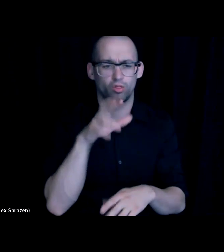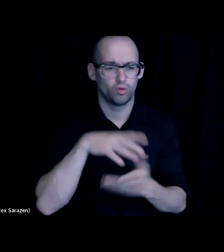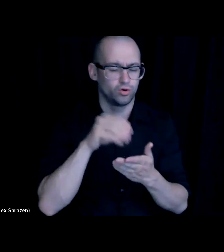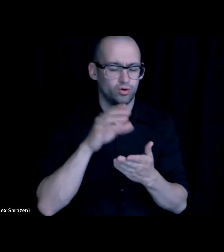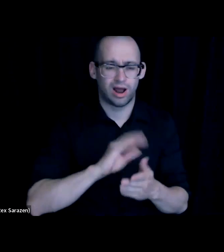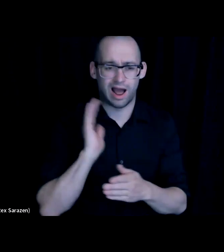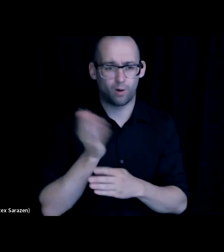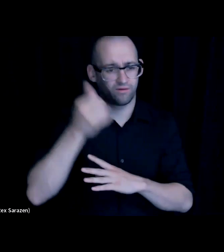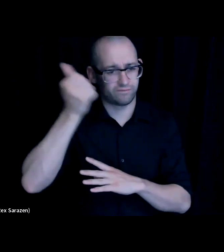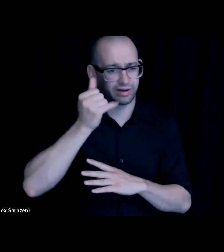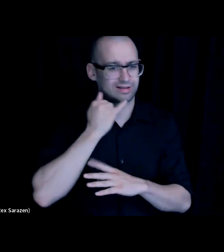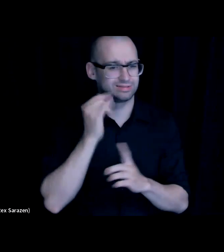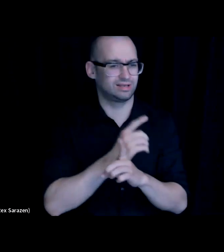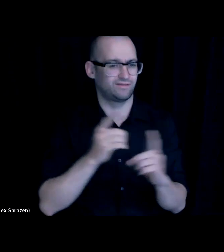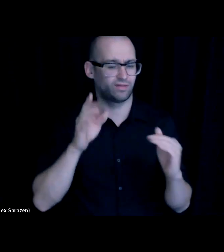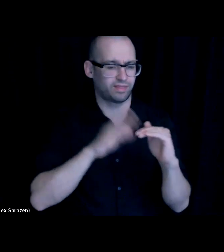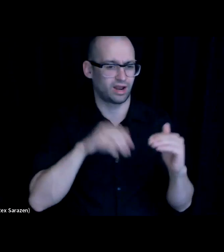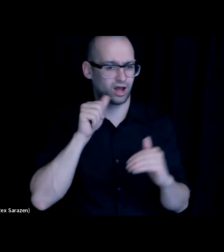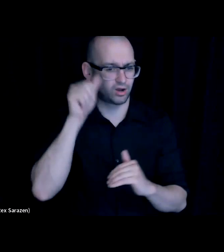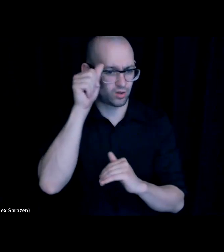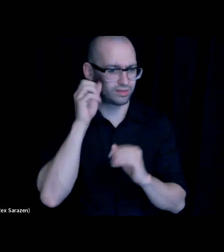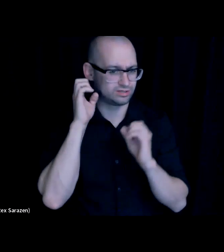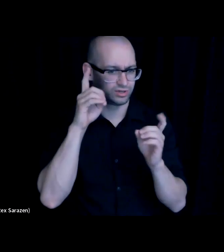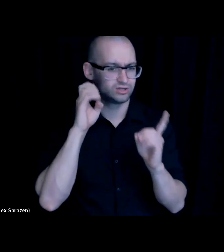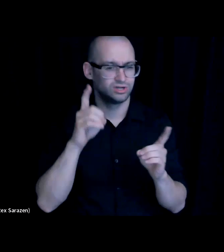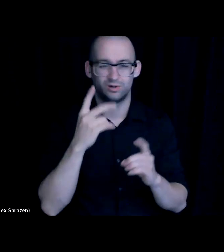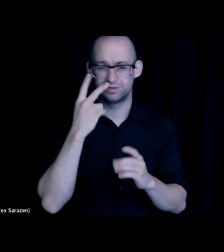different to mental education. You might see Us. House at a K12. You might see Us. House